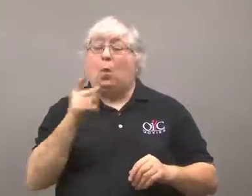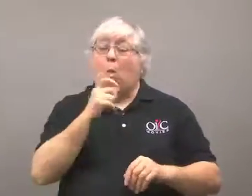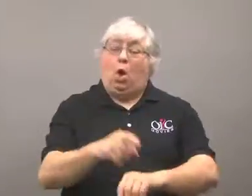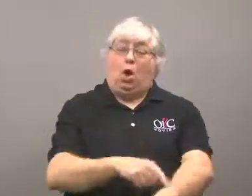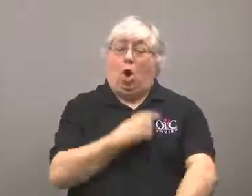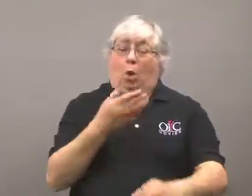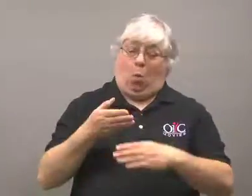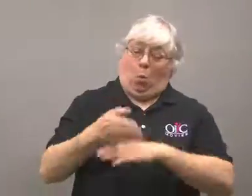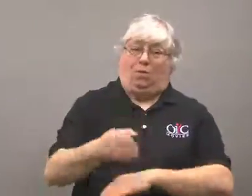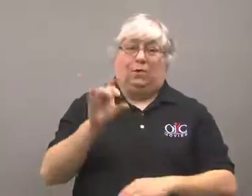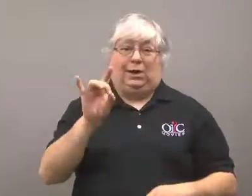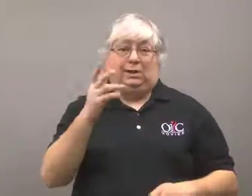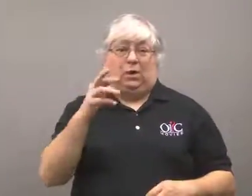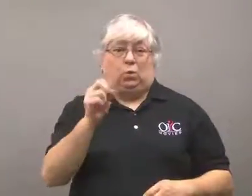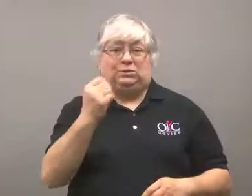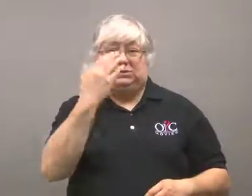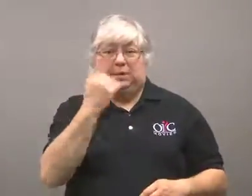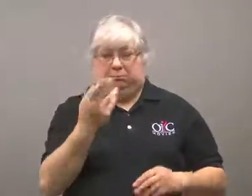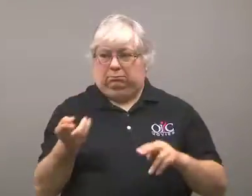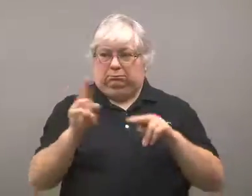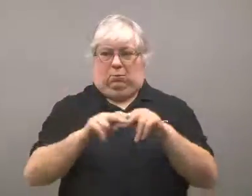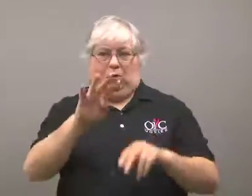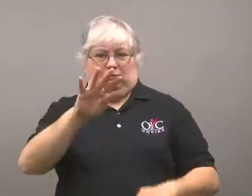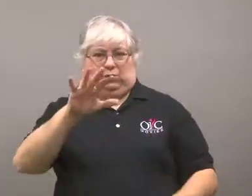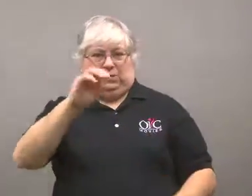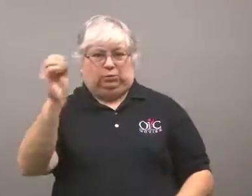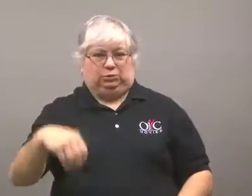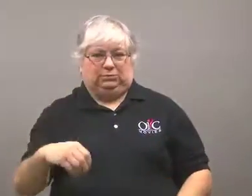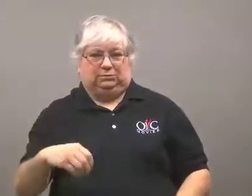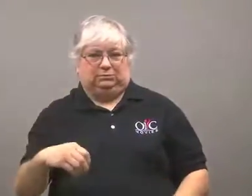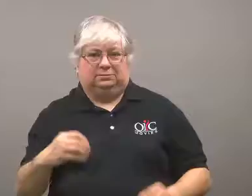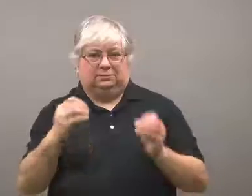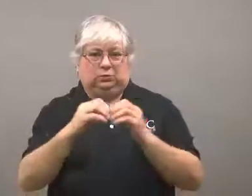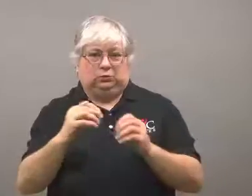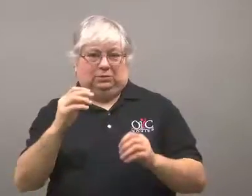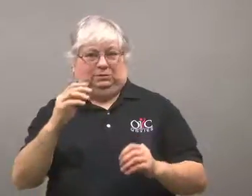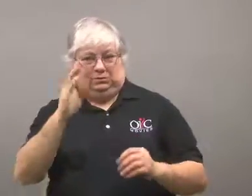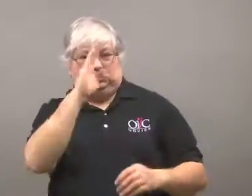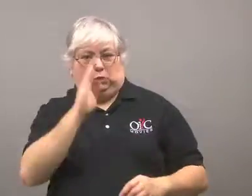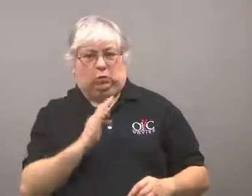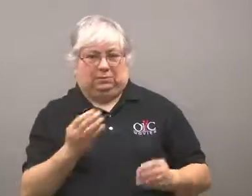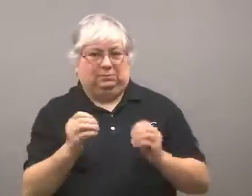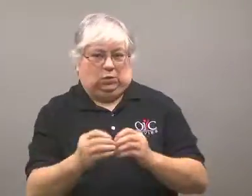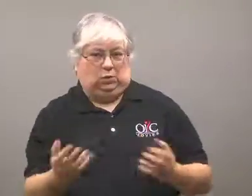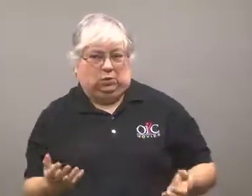Those sleeping longer than eight hours had a 45% increased risk of stroke.